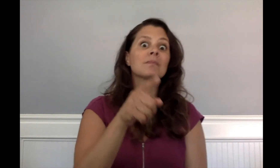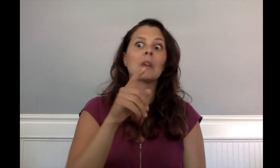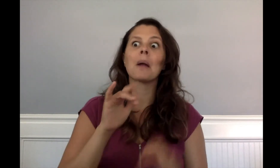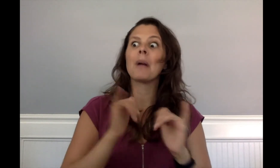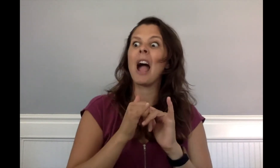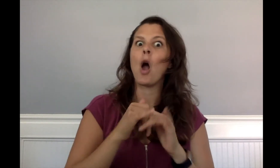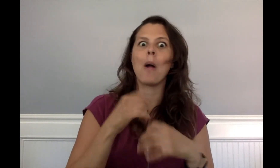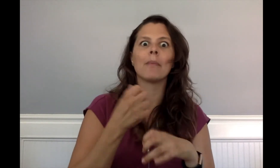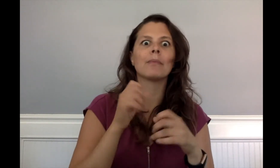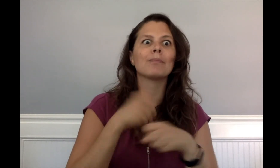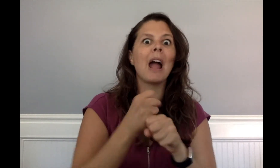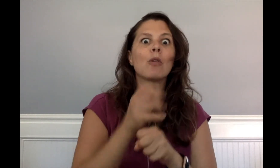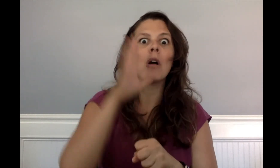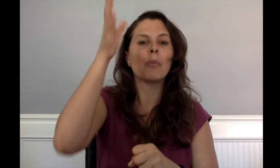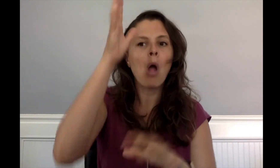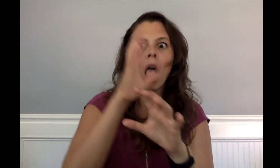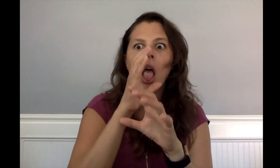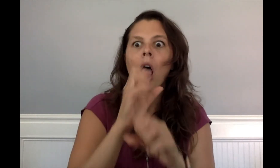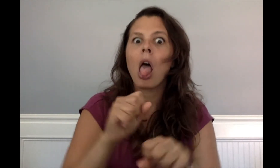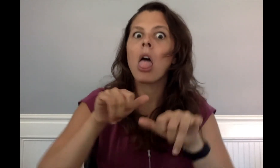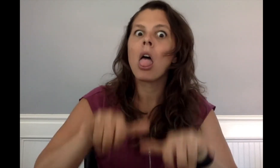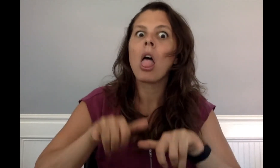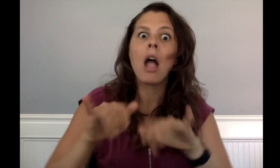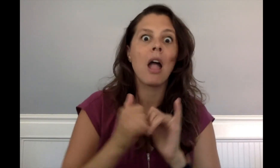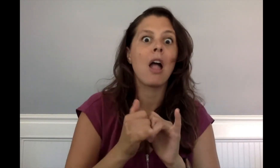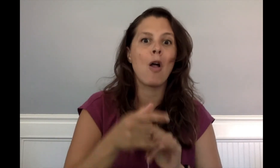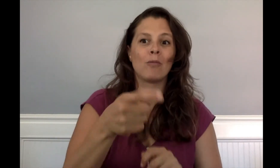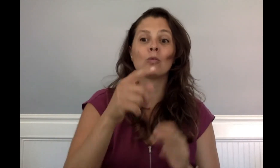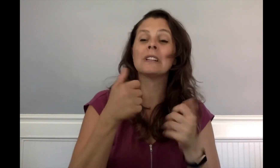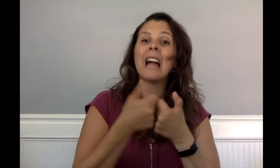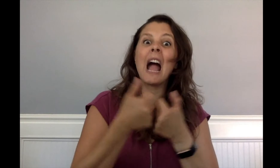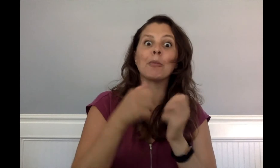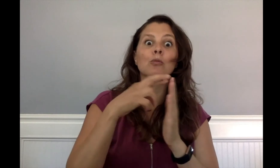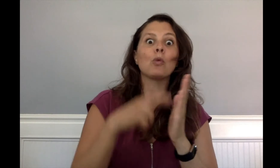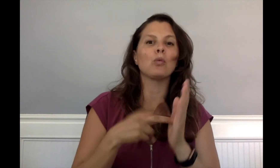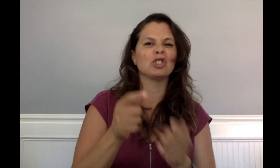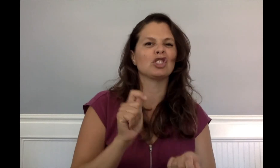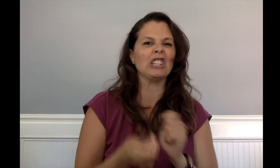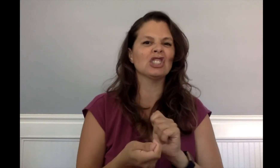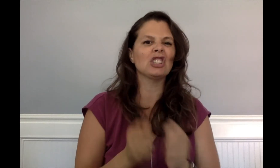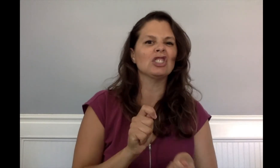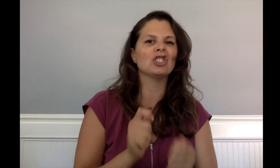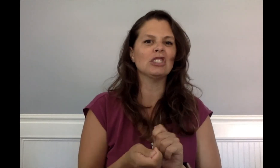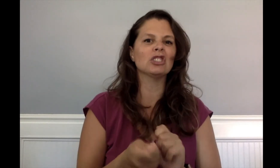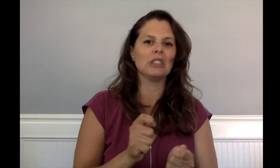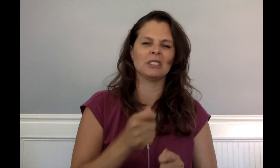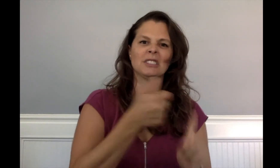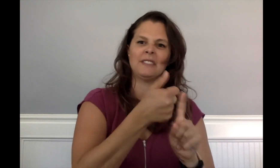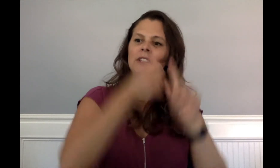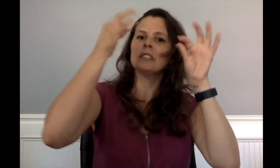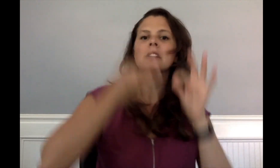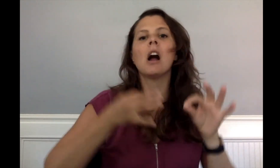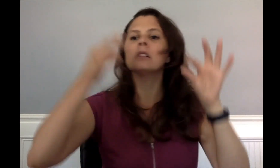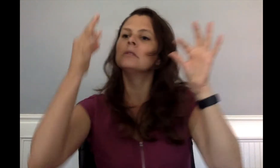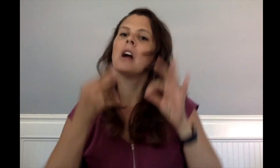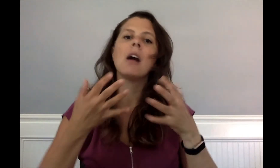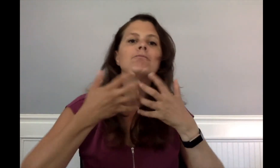"And you'll change the rules every few games